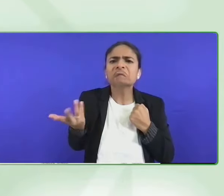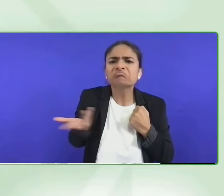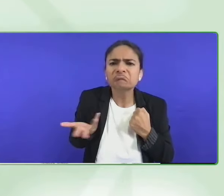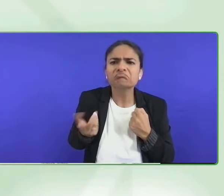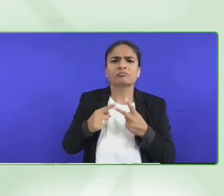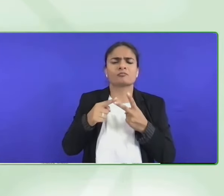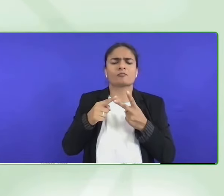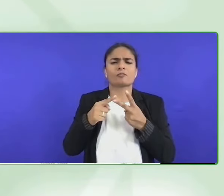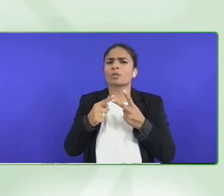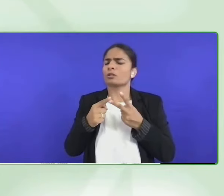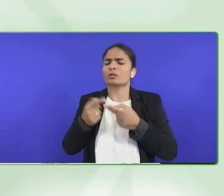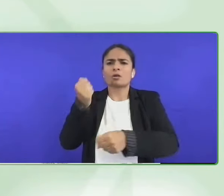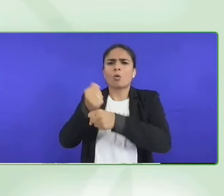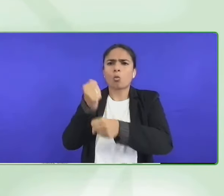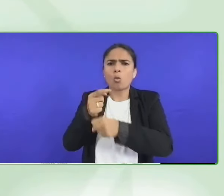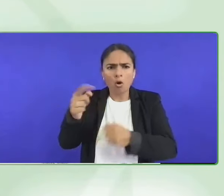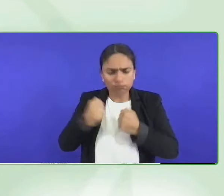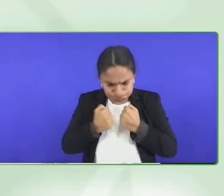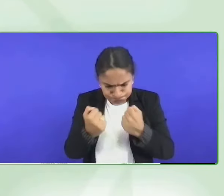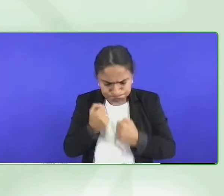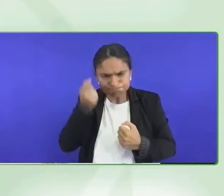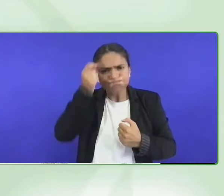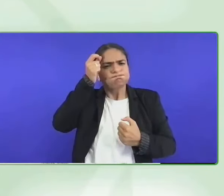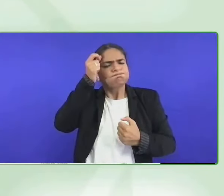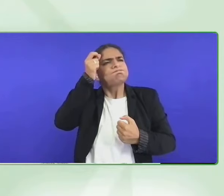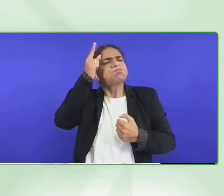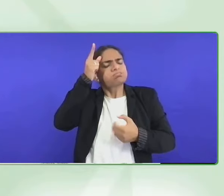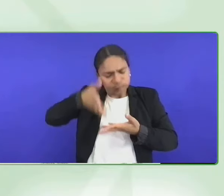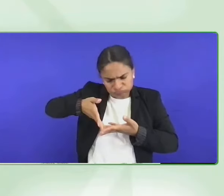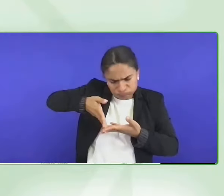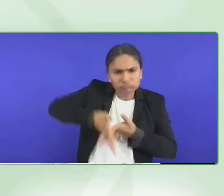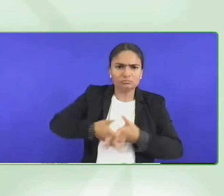If you understand how to show up, all of a sudden things fall into